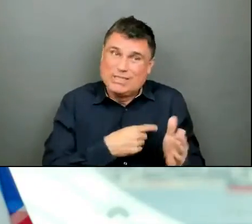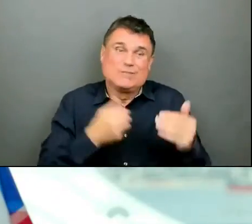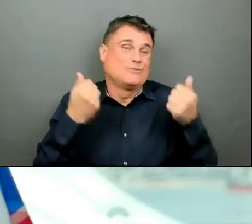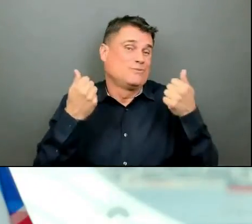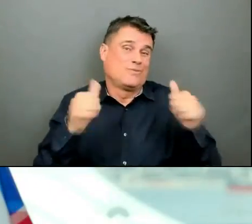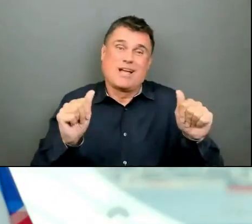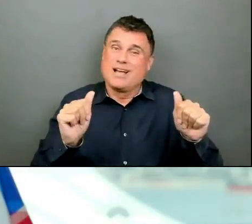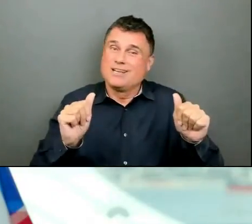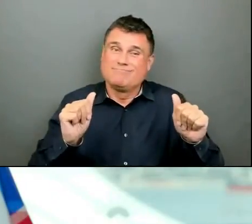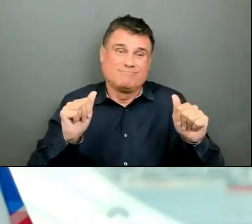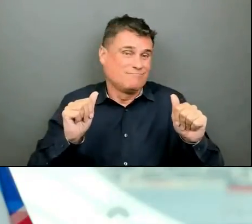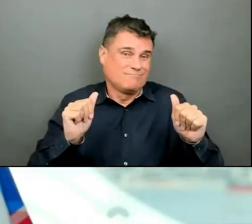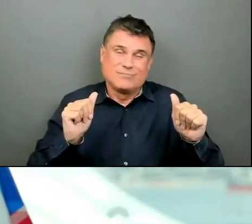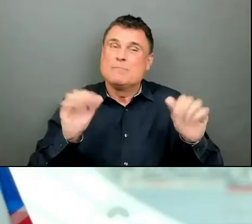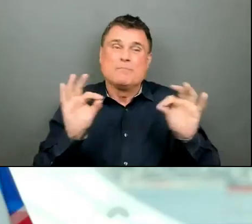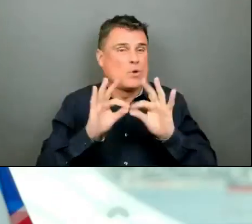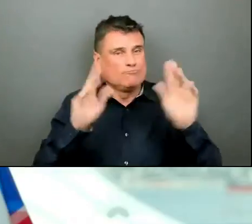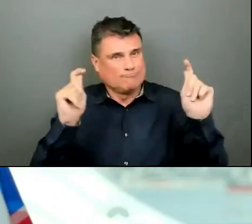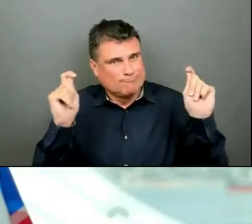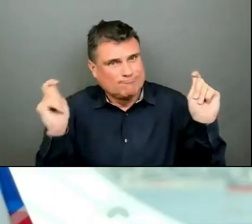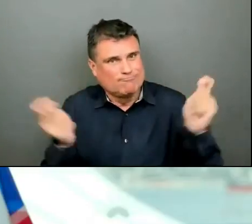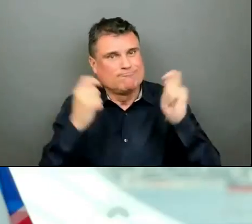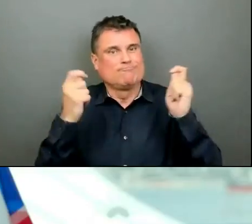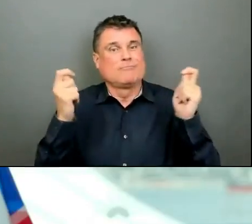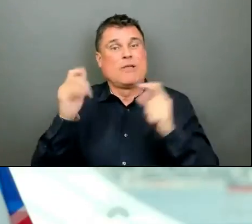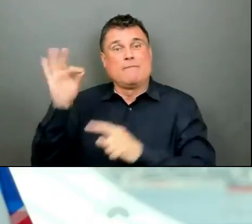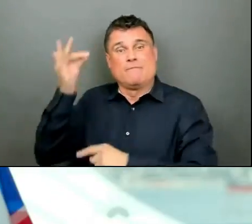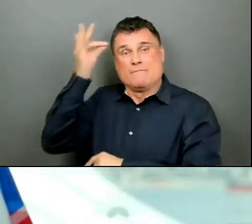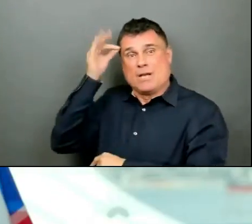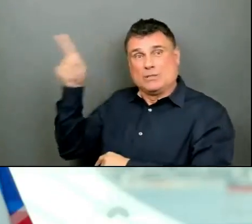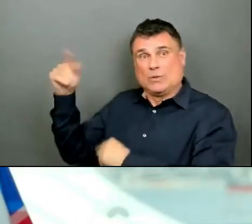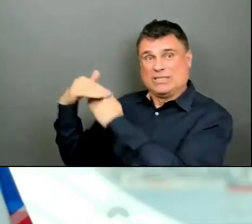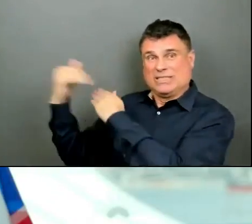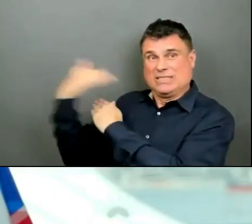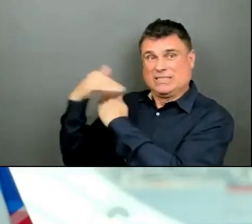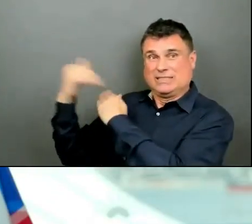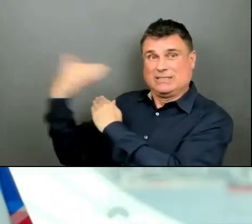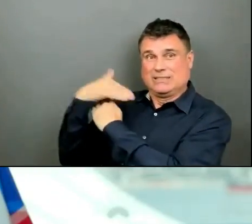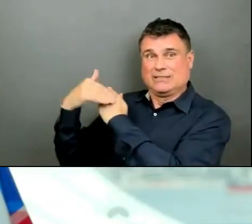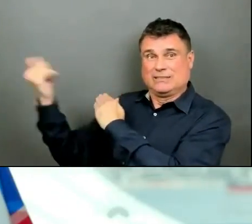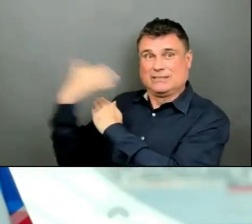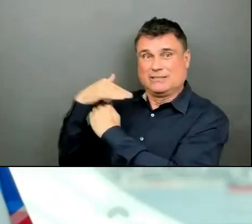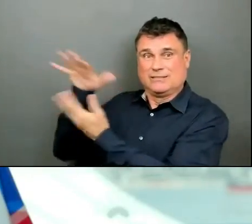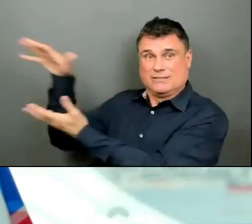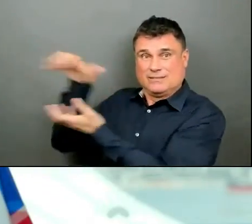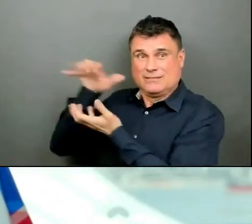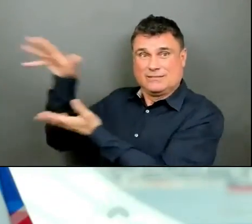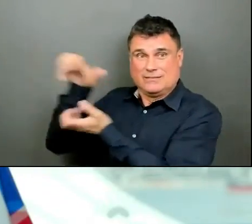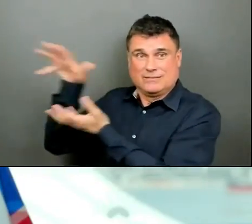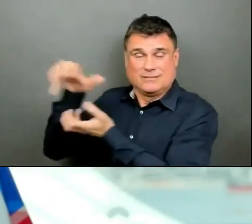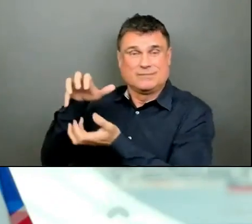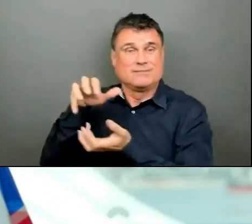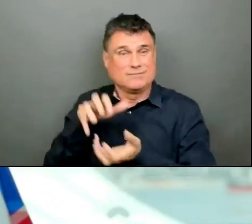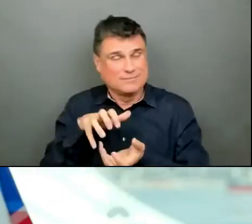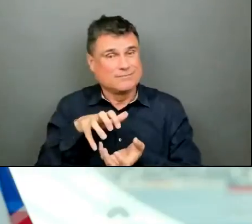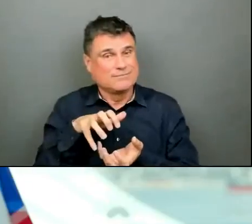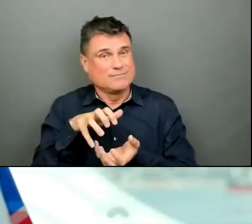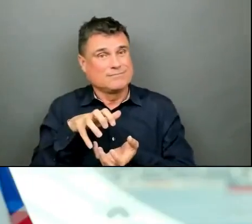that but one level of government is doing. I would say this, the core issue, and if we have a